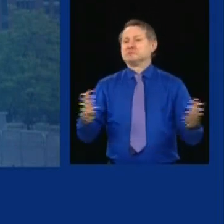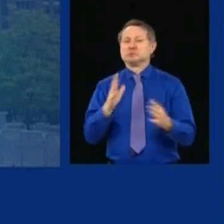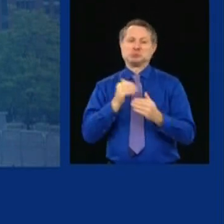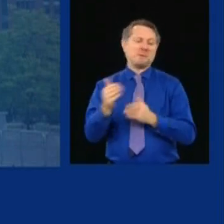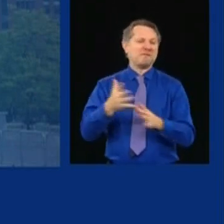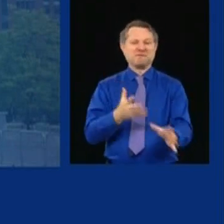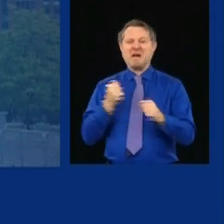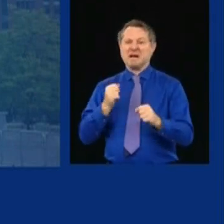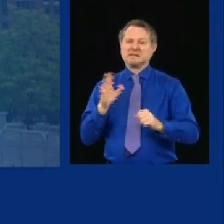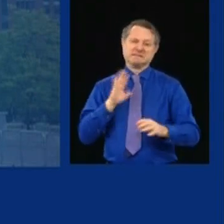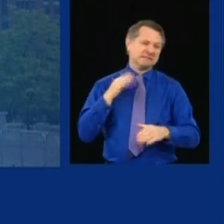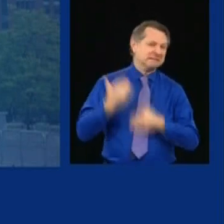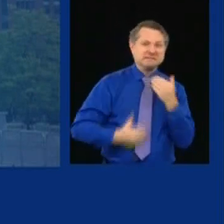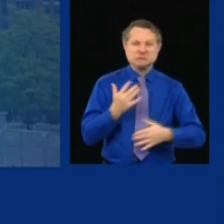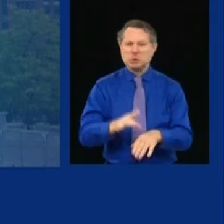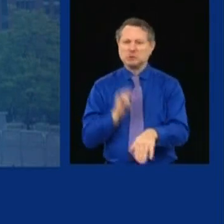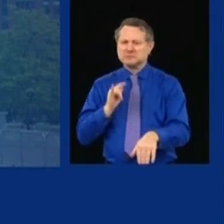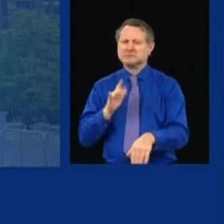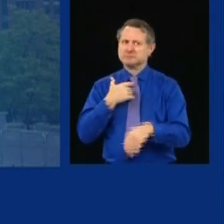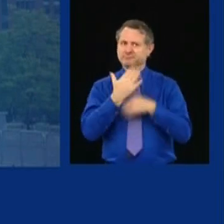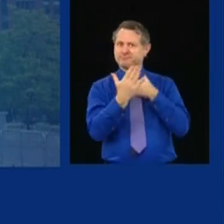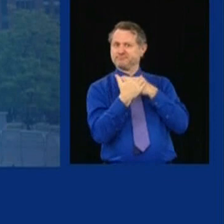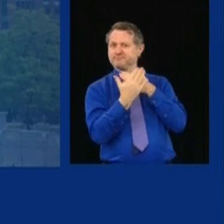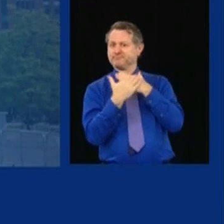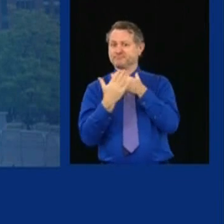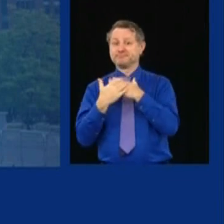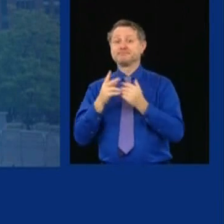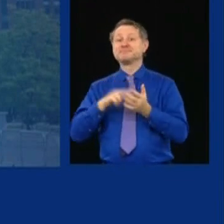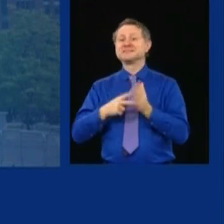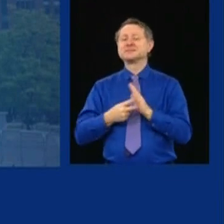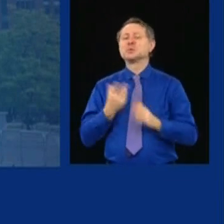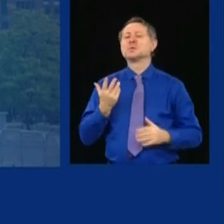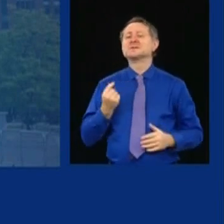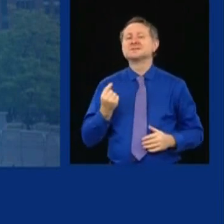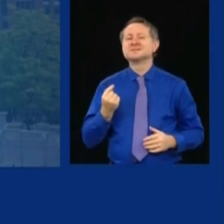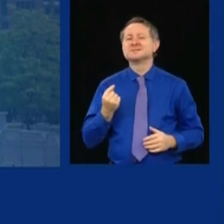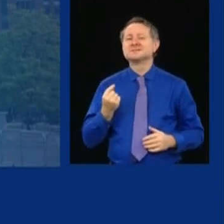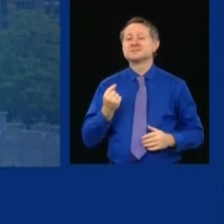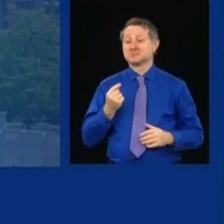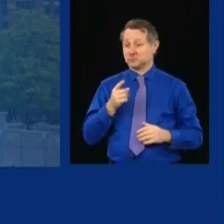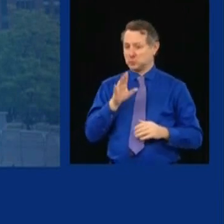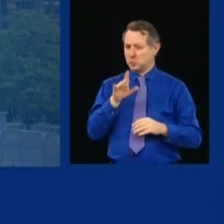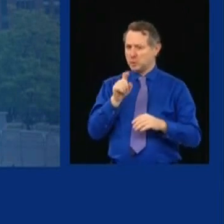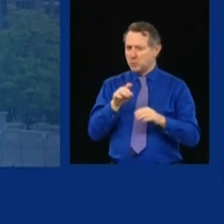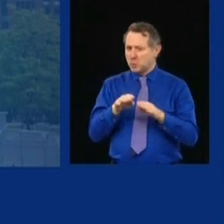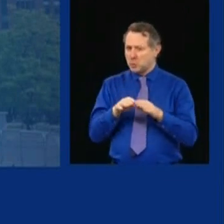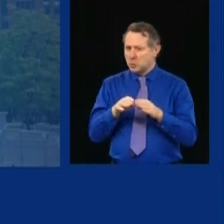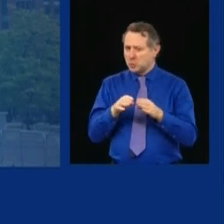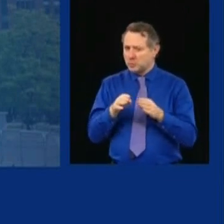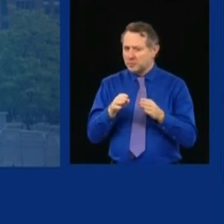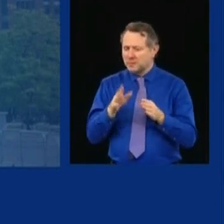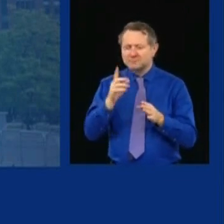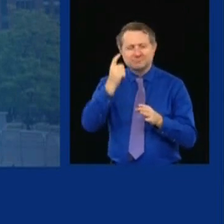GLOBAL EXPERTS, MAKE SURE YOU DON'T REOPEN TOO SOON. WHAT THEY MEAN TO BE SAYING TOO